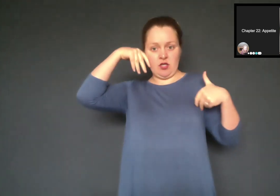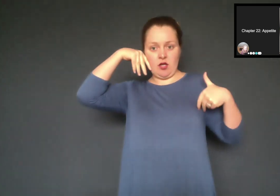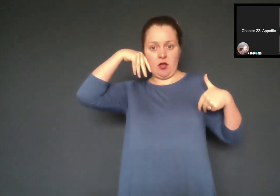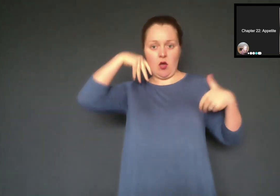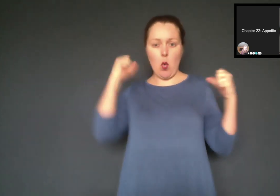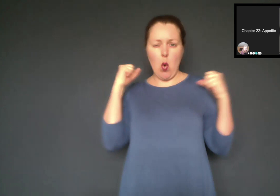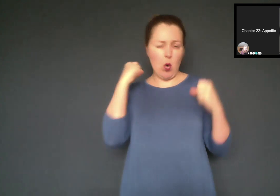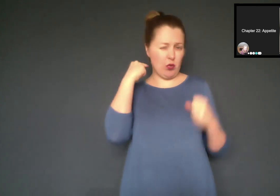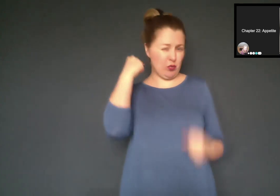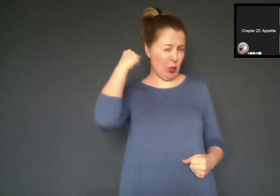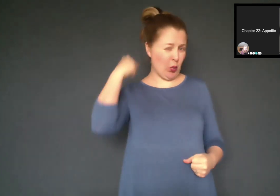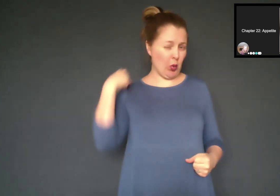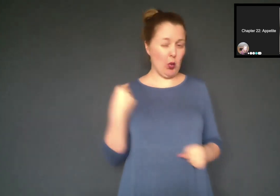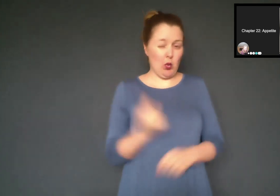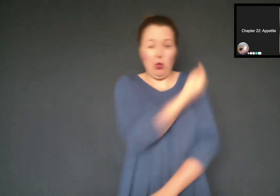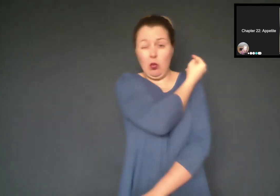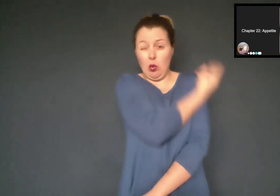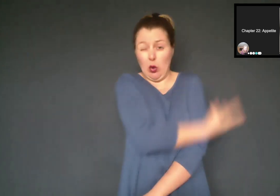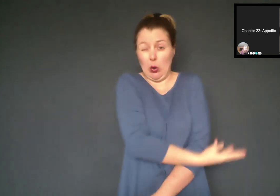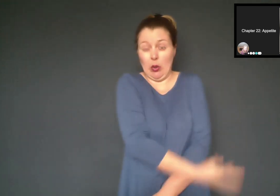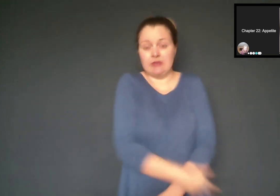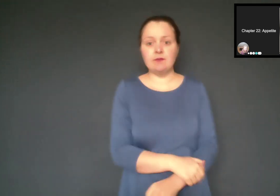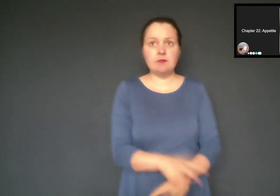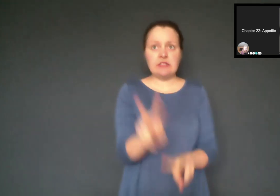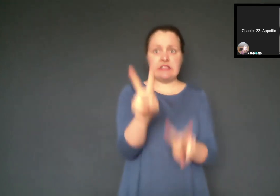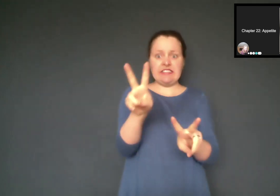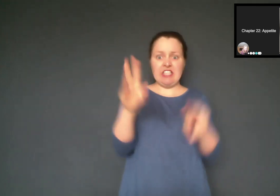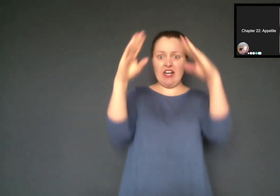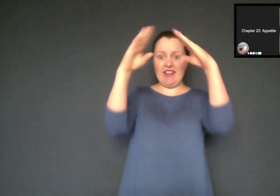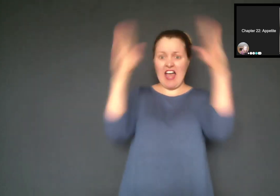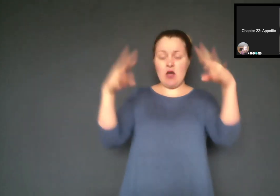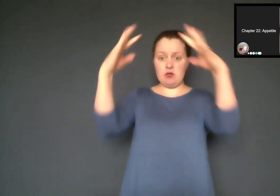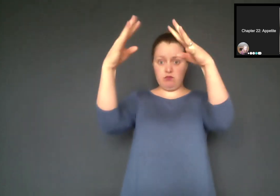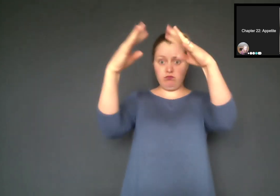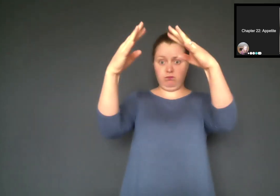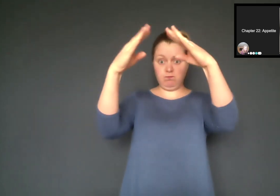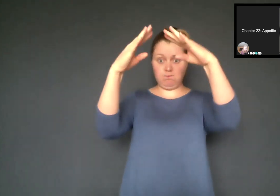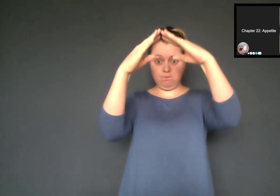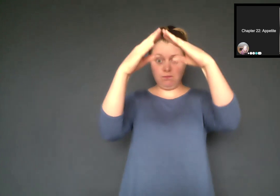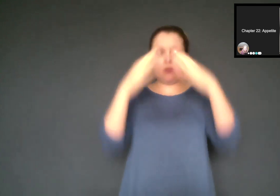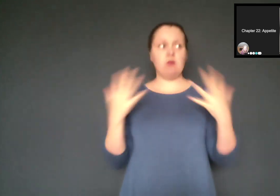run down his spine he stared at the teetering house his mind racing what was left to demand